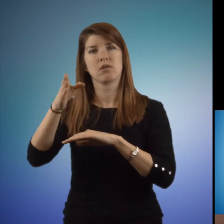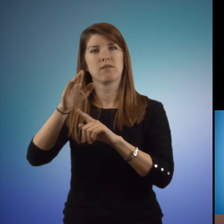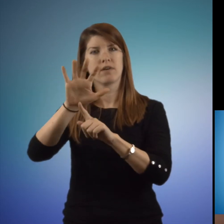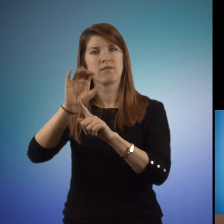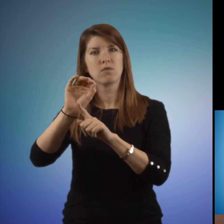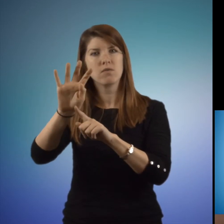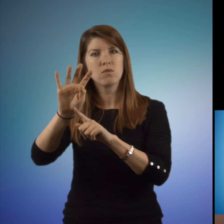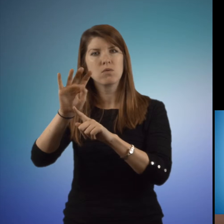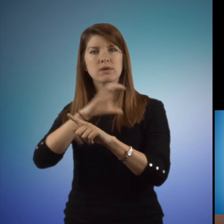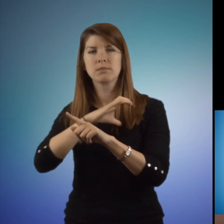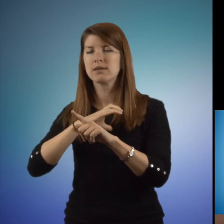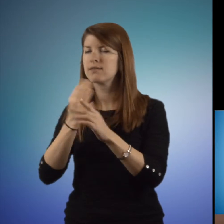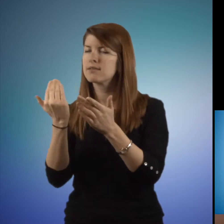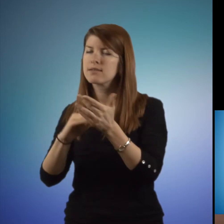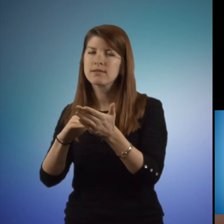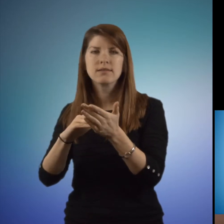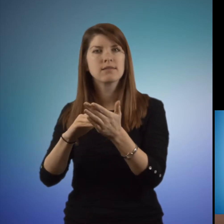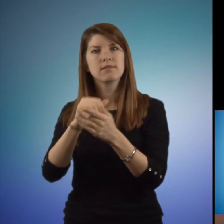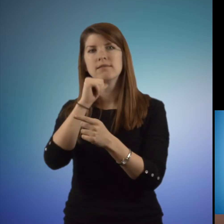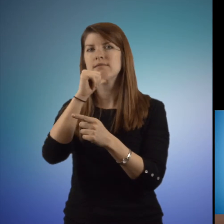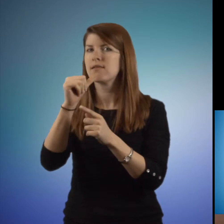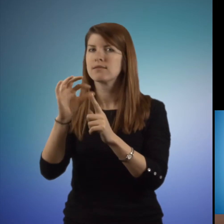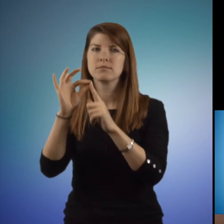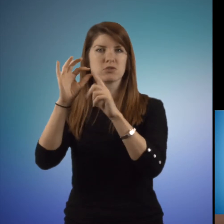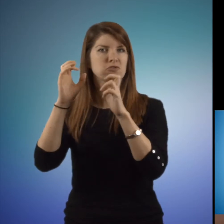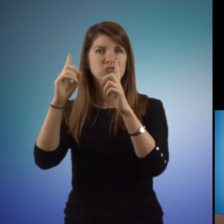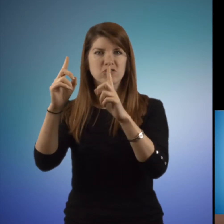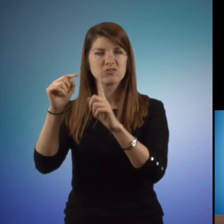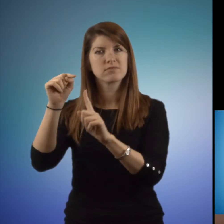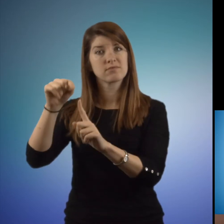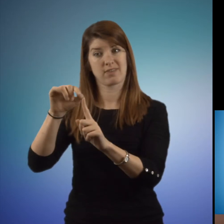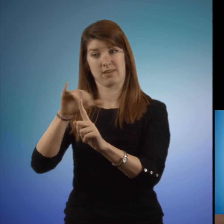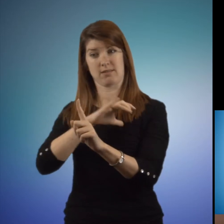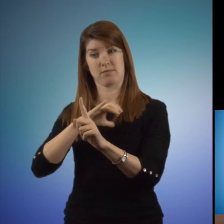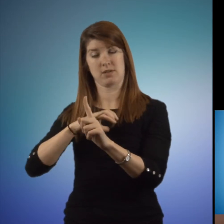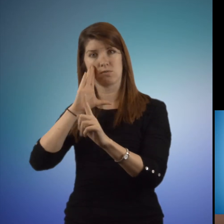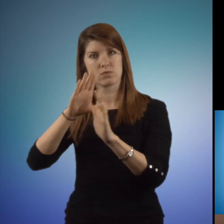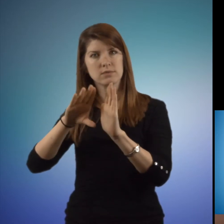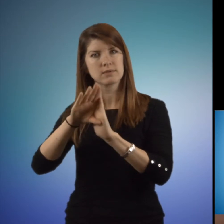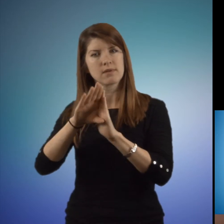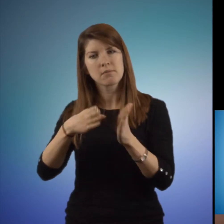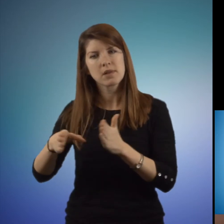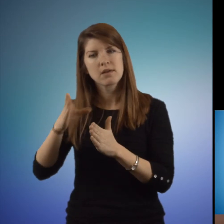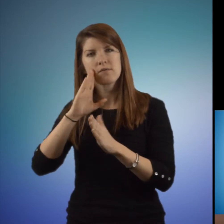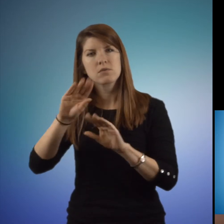this is not special education, who would design a plan to provide accommodations for that child.